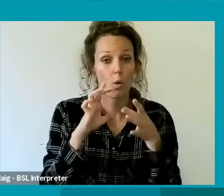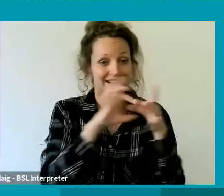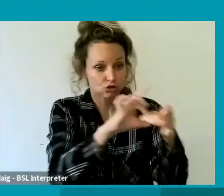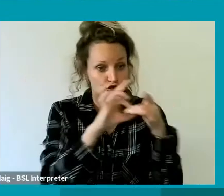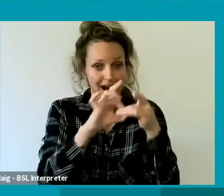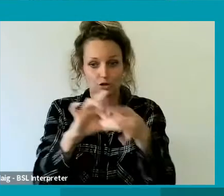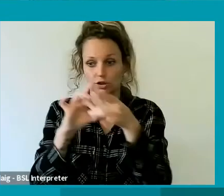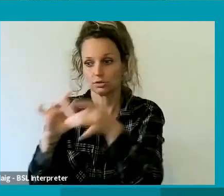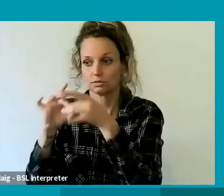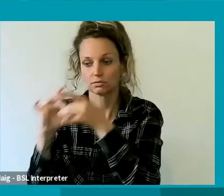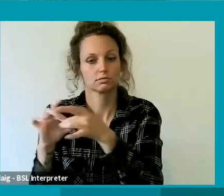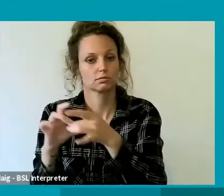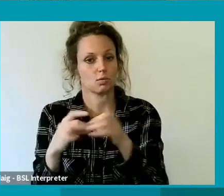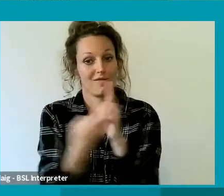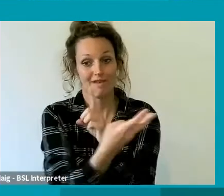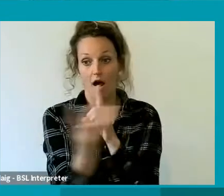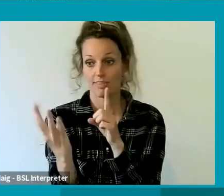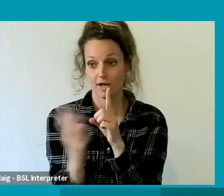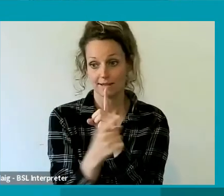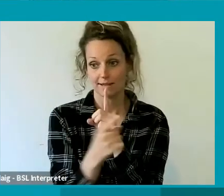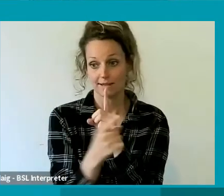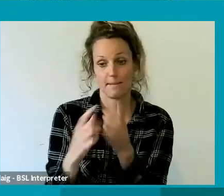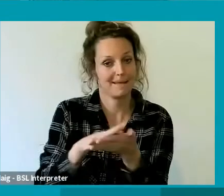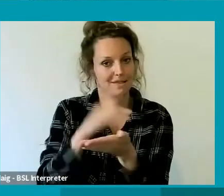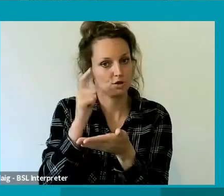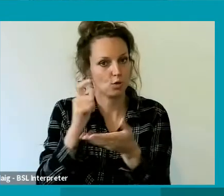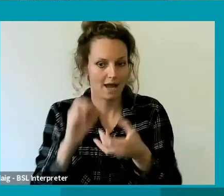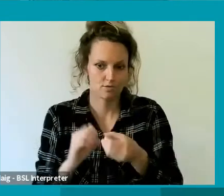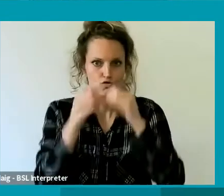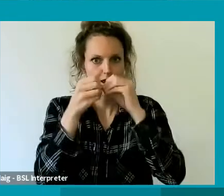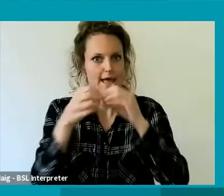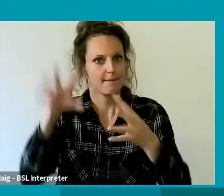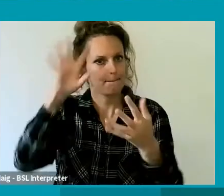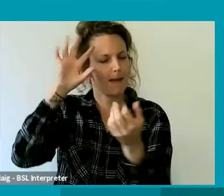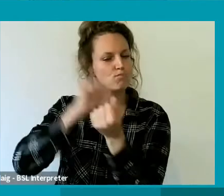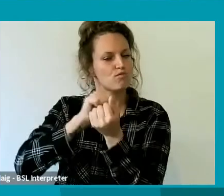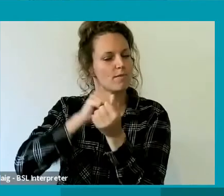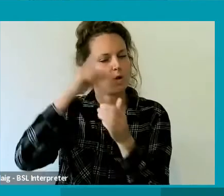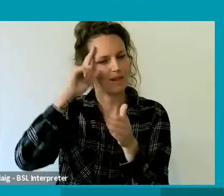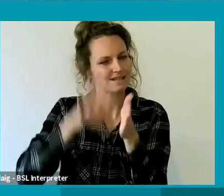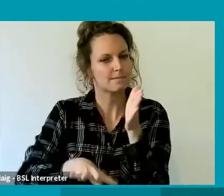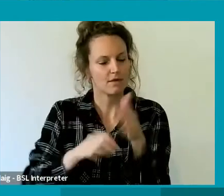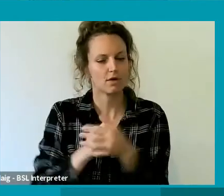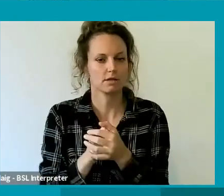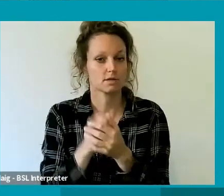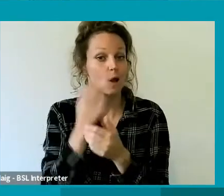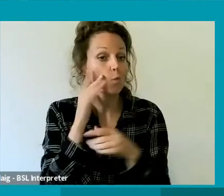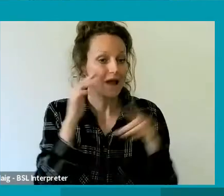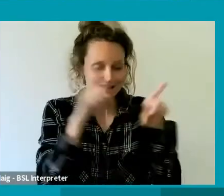create a memorable experience. And when you're consistent. In delivering, you build a really strong reputation